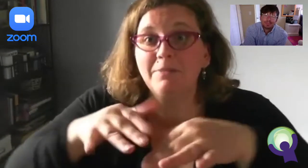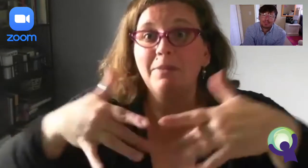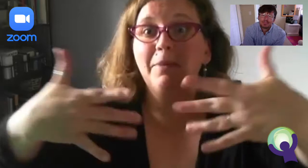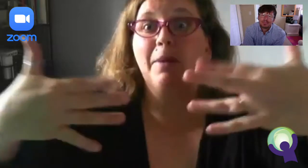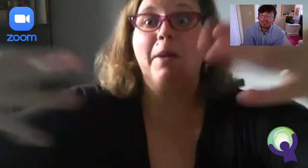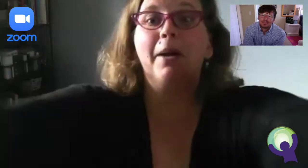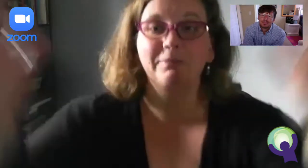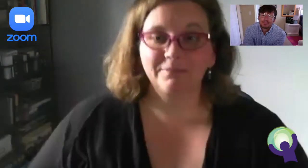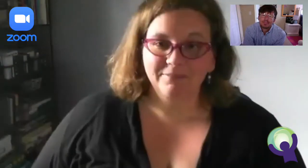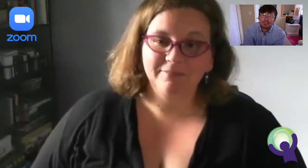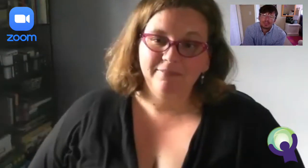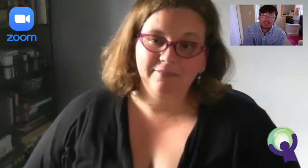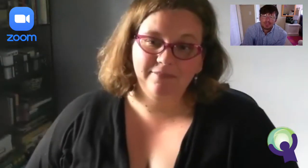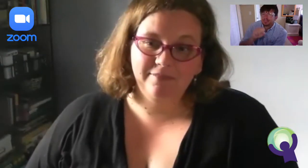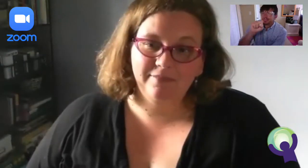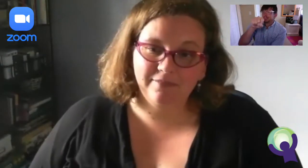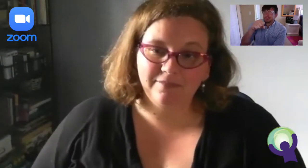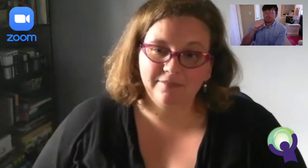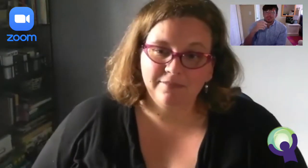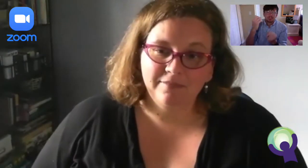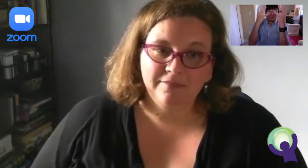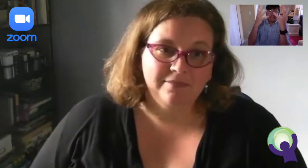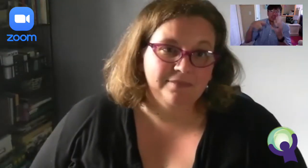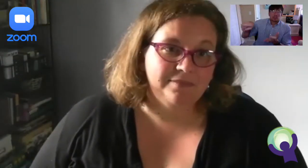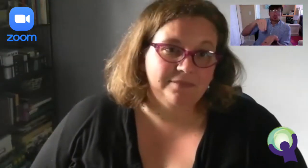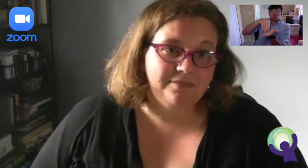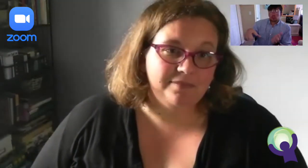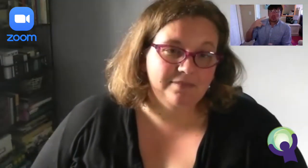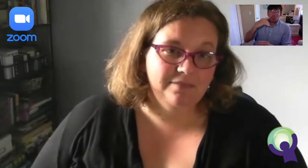and take baby steps. You have to walk before you run.